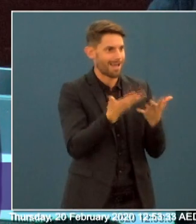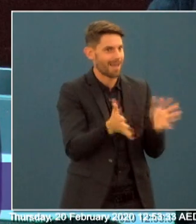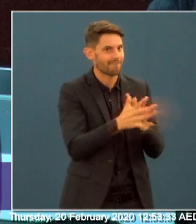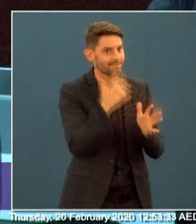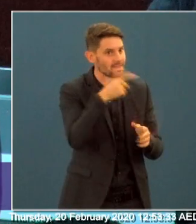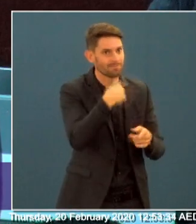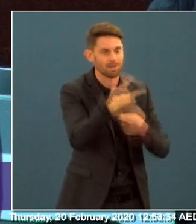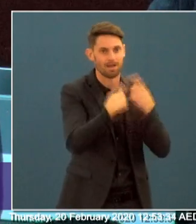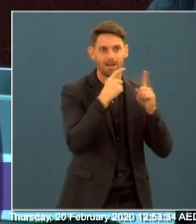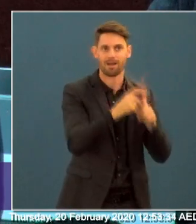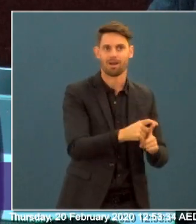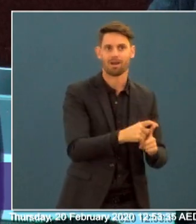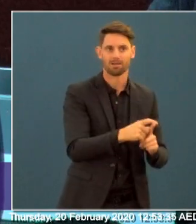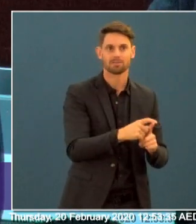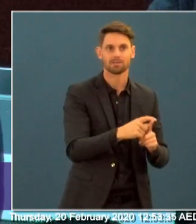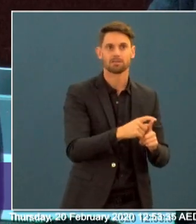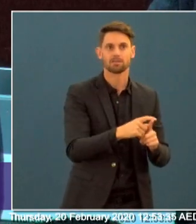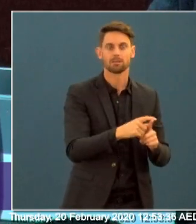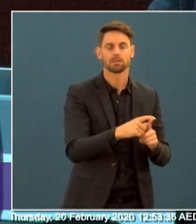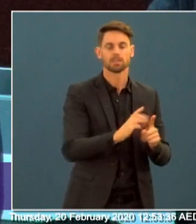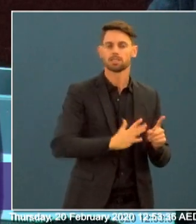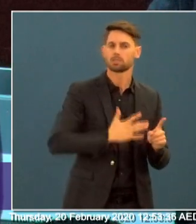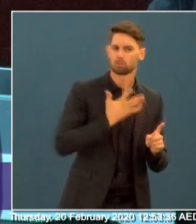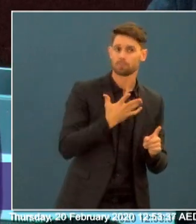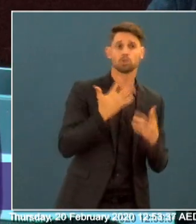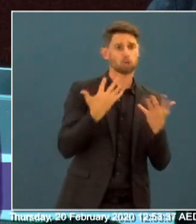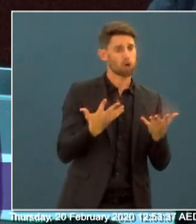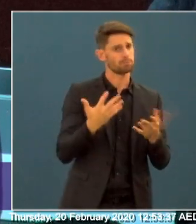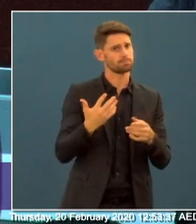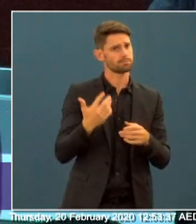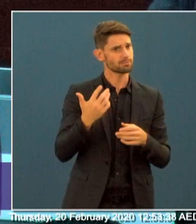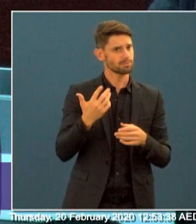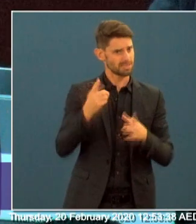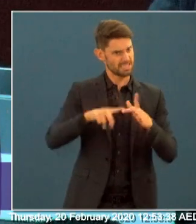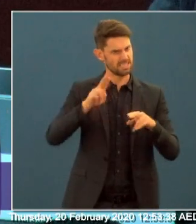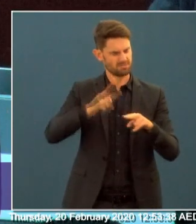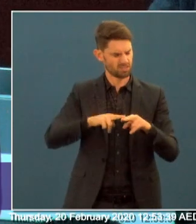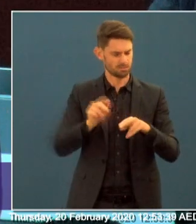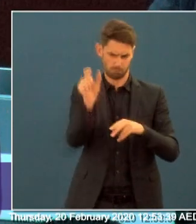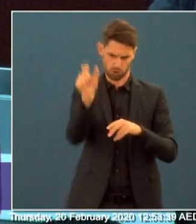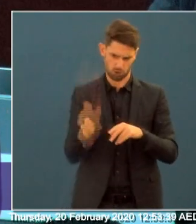the evidence was if a person with disability dies but the disability,